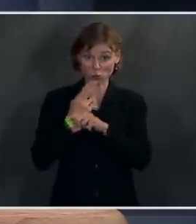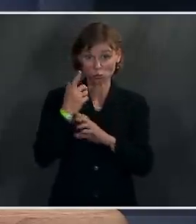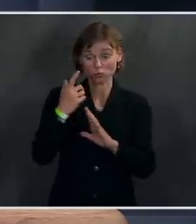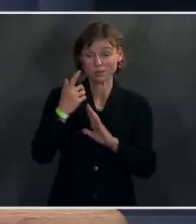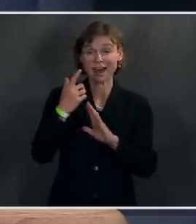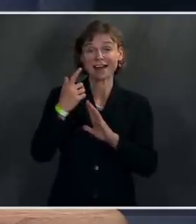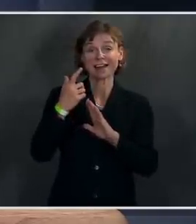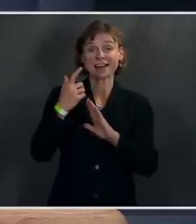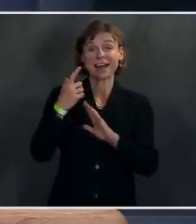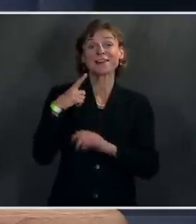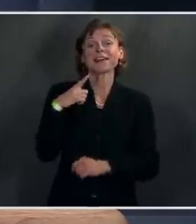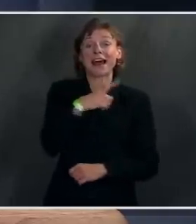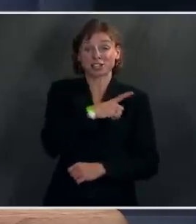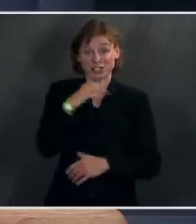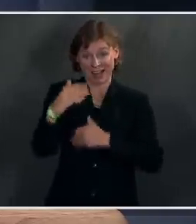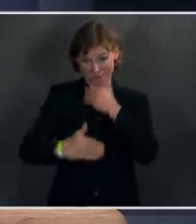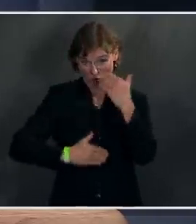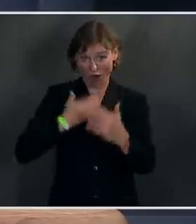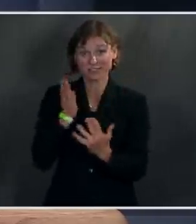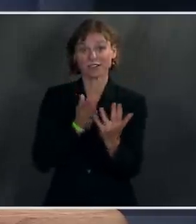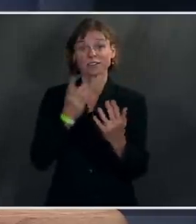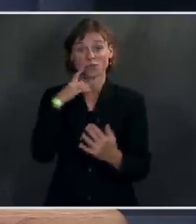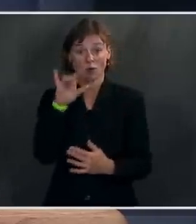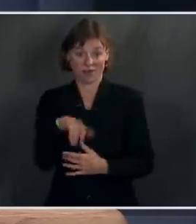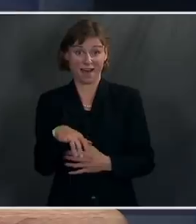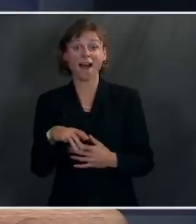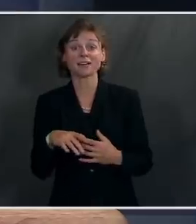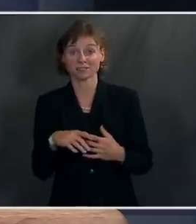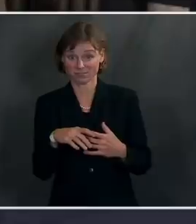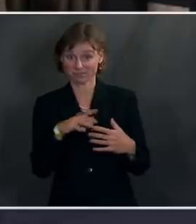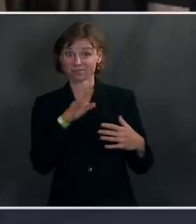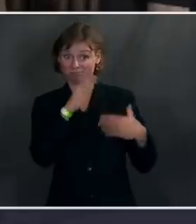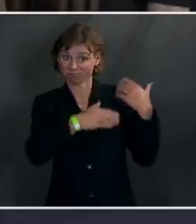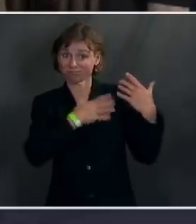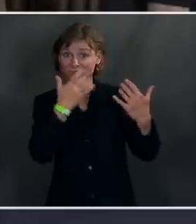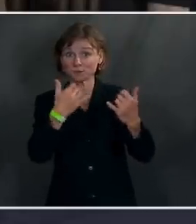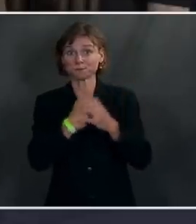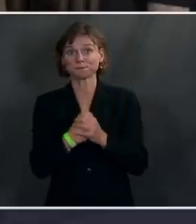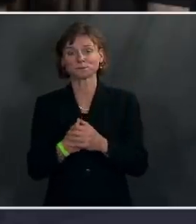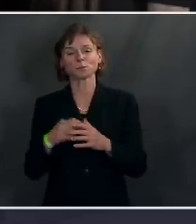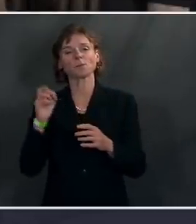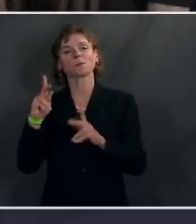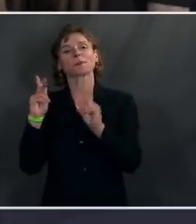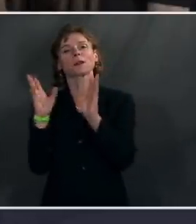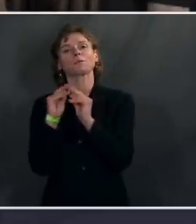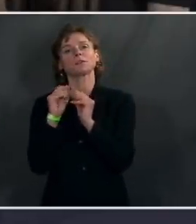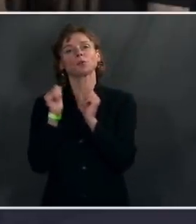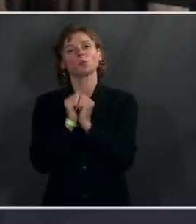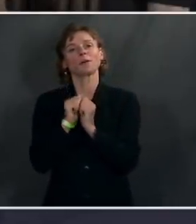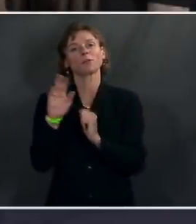Sorry, that is that is ongoing now. The Press: And then on the meeting with the Republican senators, you said the word reiterate,